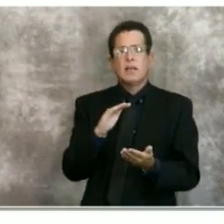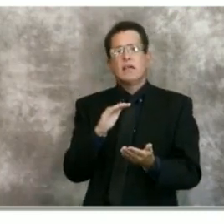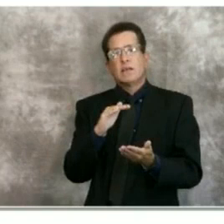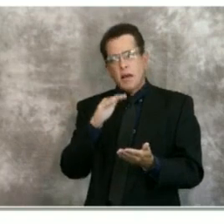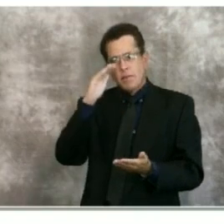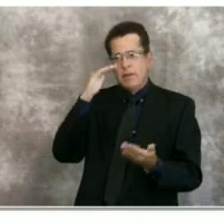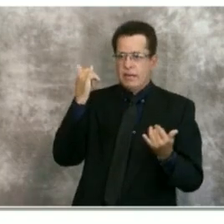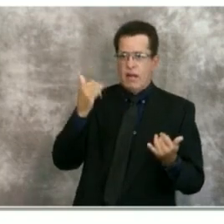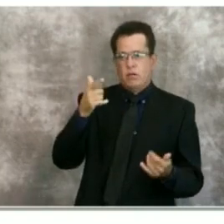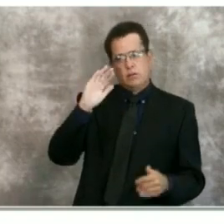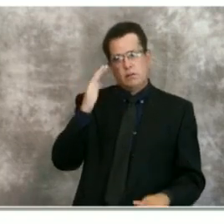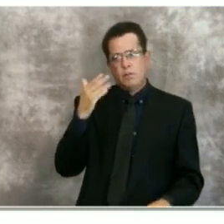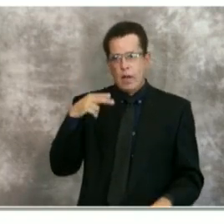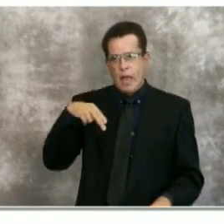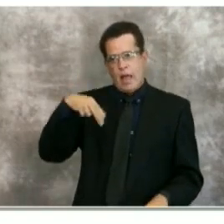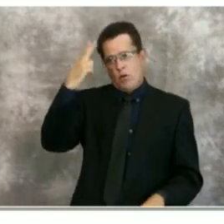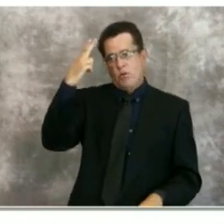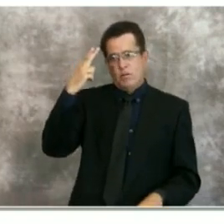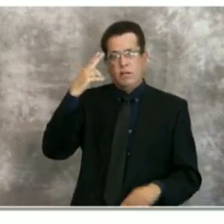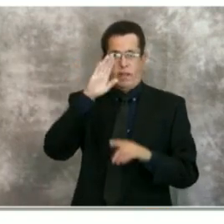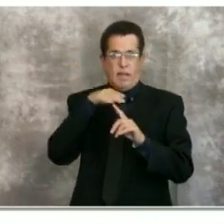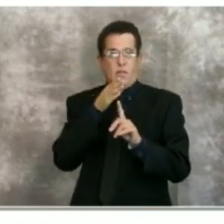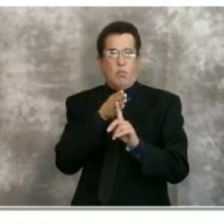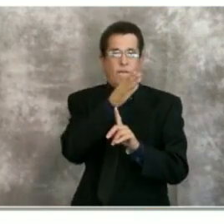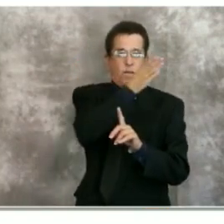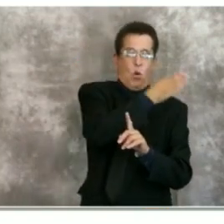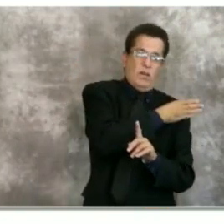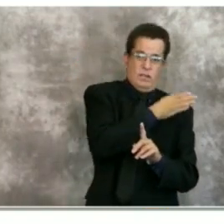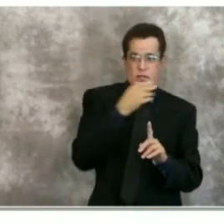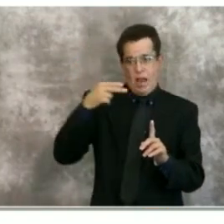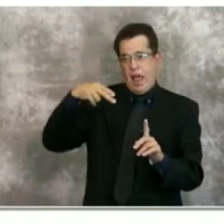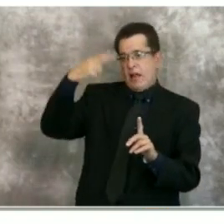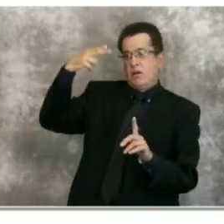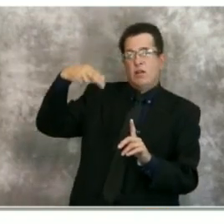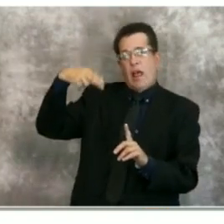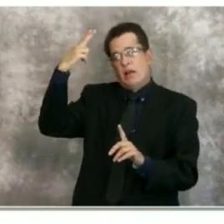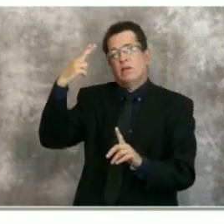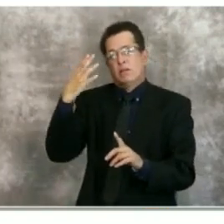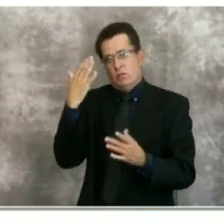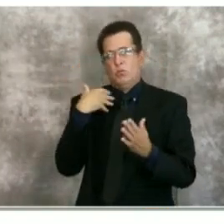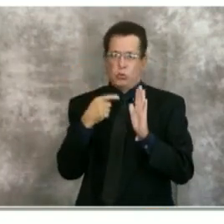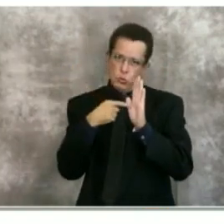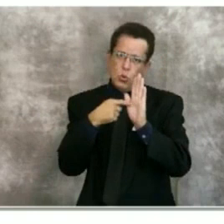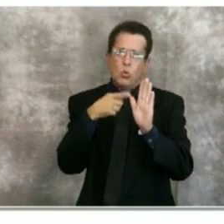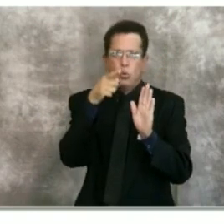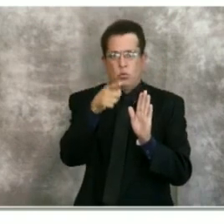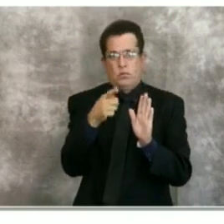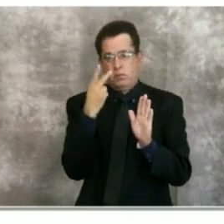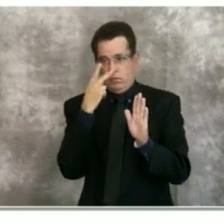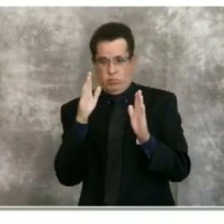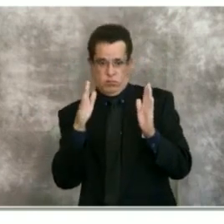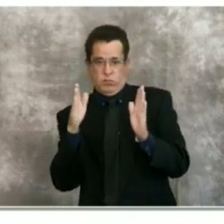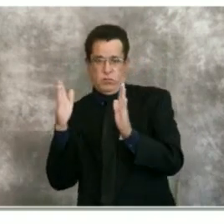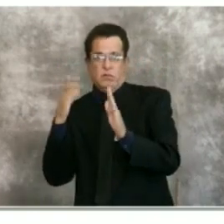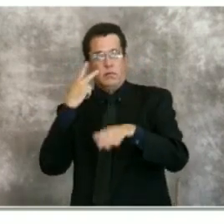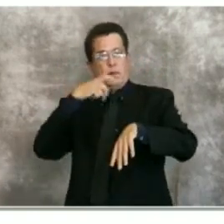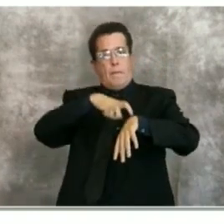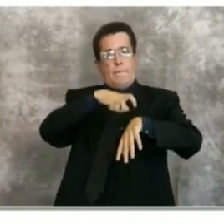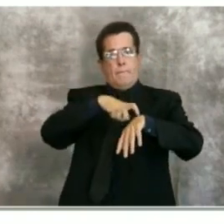NUMBER OF CASES HERE. INCLINE OF THE NUMBER OF IS HOWEVER HIGHER THEN A PREVIOUS WEEK,